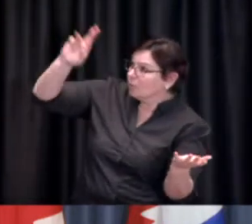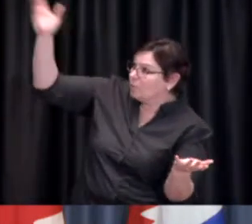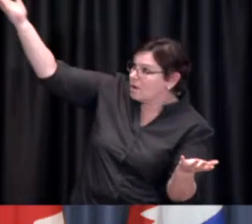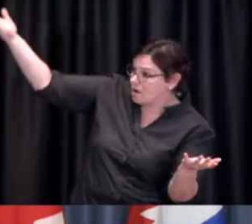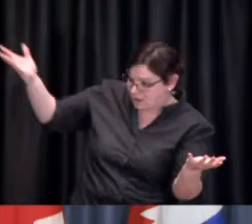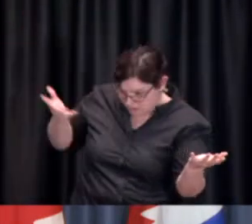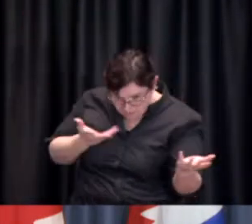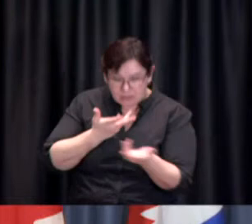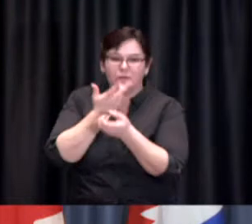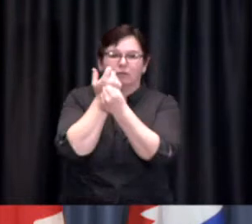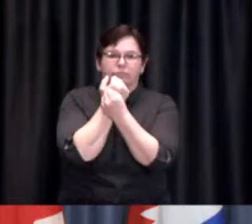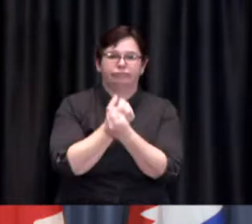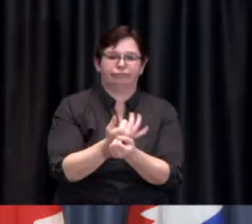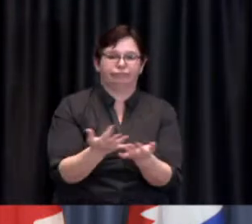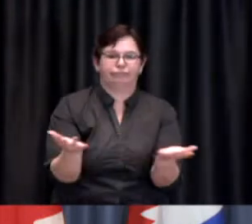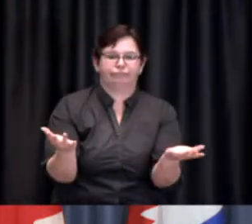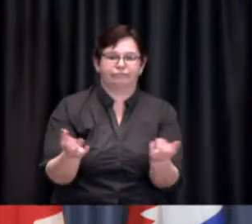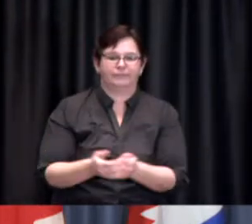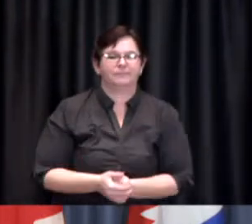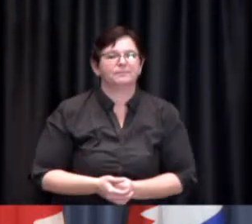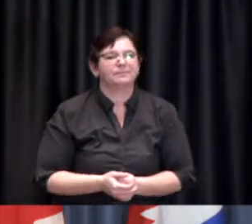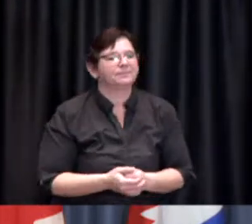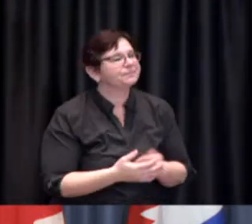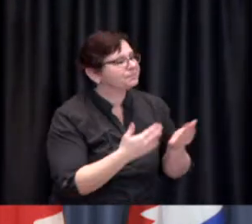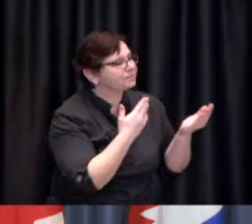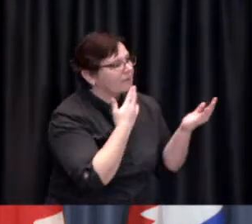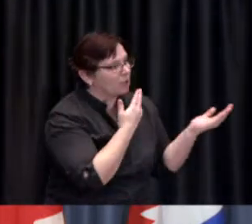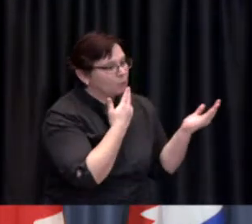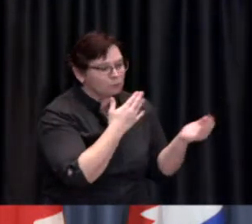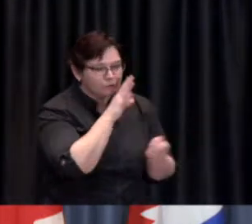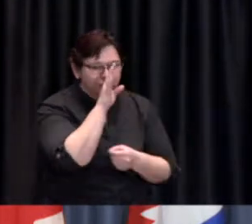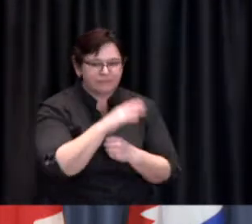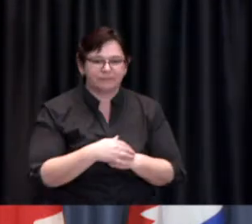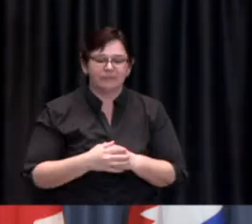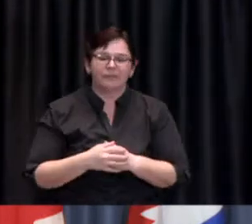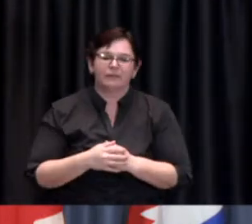Brad: Thank you Chief we'll go next to Dave Rider from the Toronto Star. Dave go ahead please.